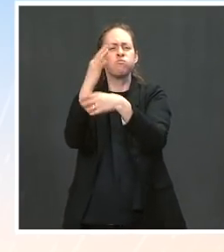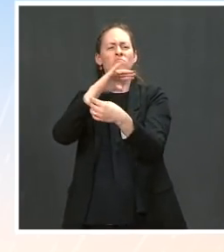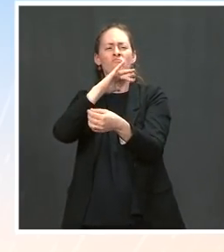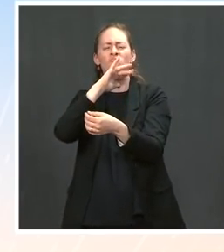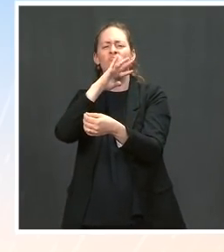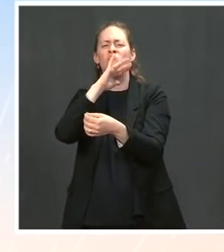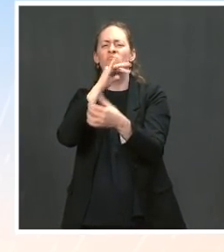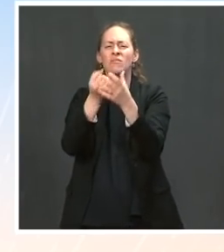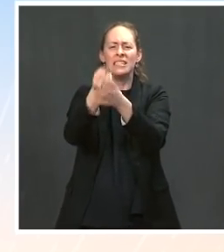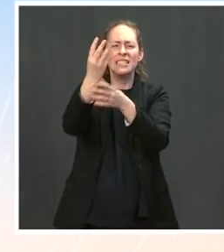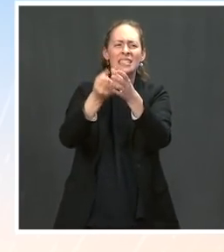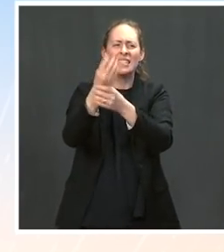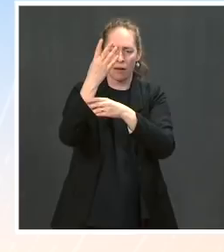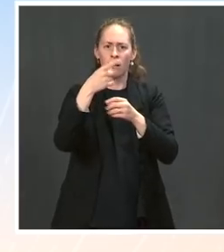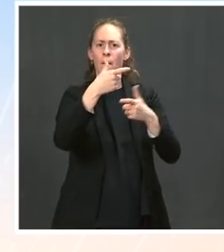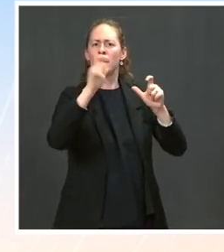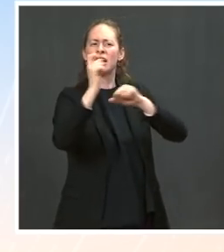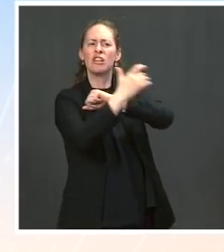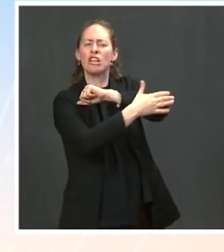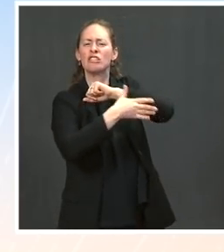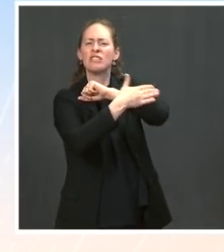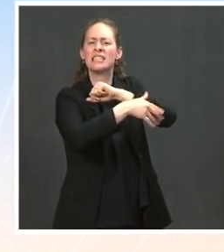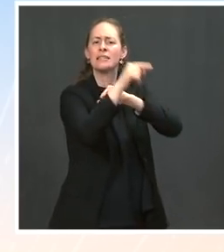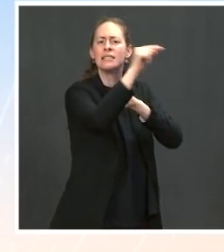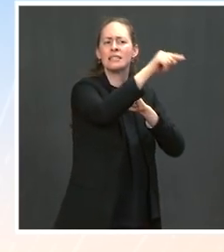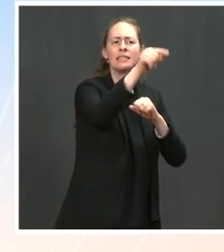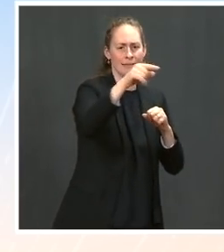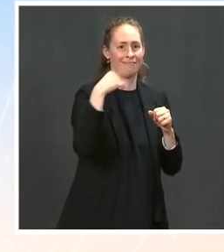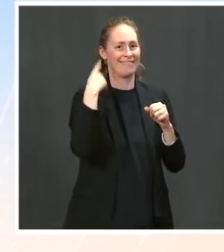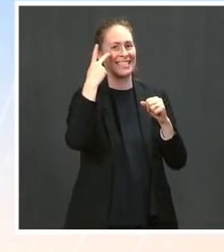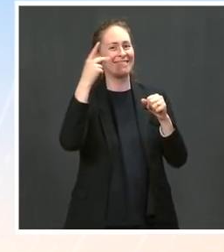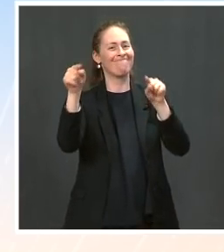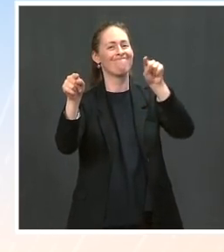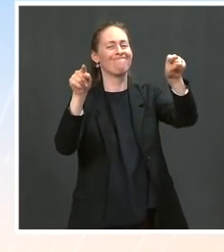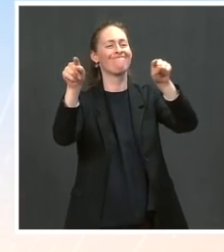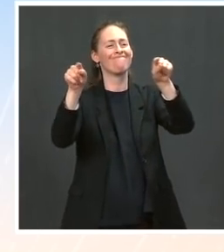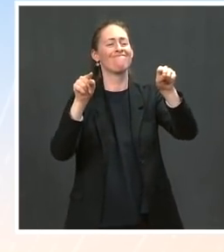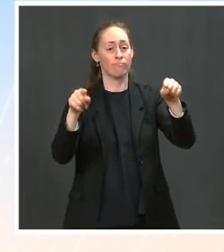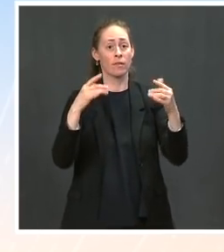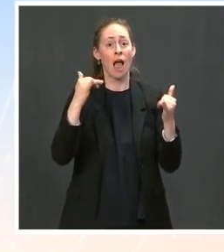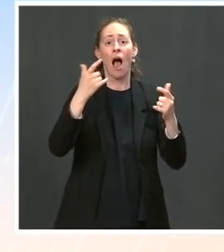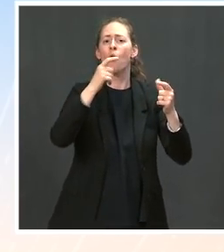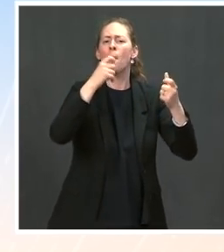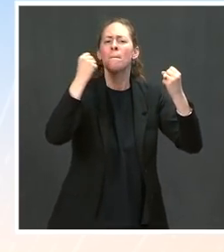or the most populated countries. And so -- hence, those are the people who are invited.